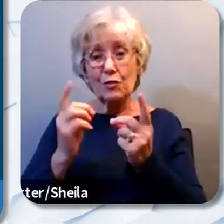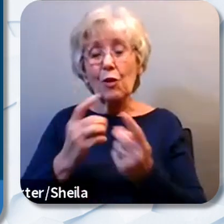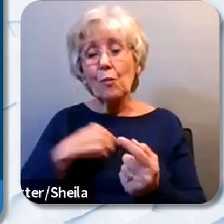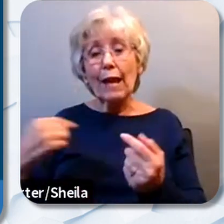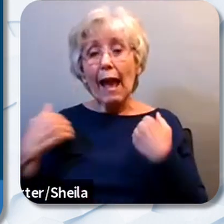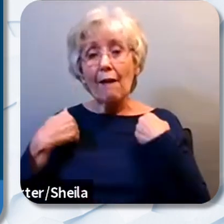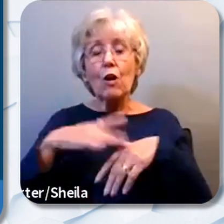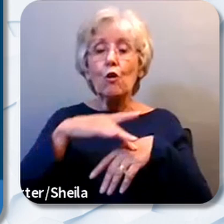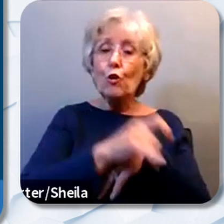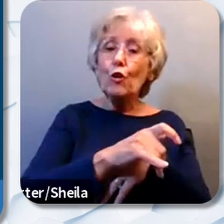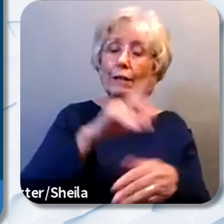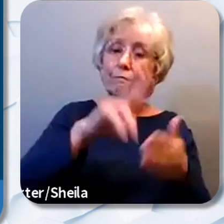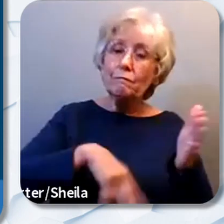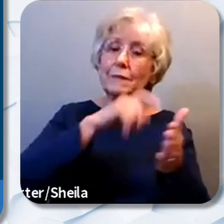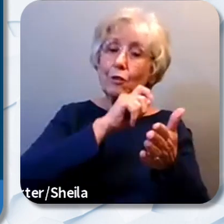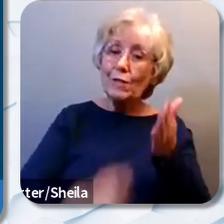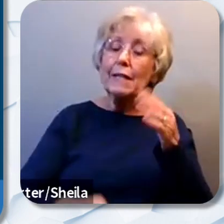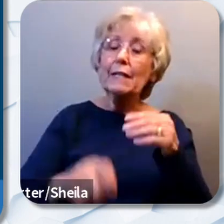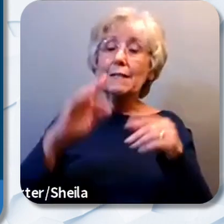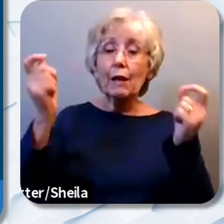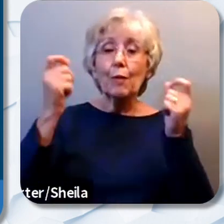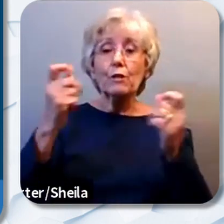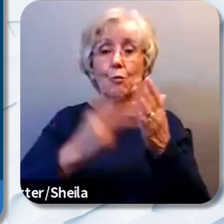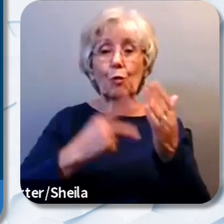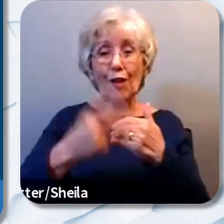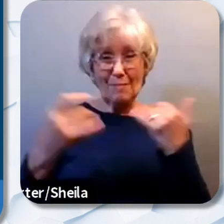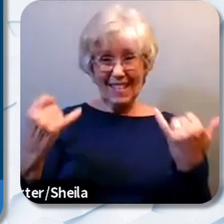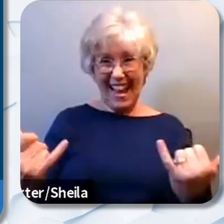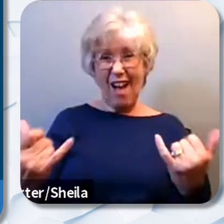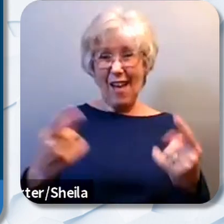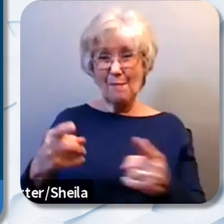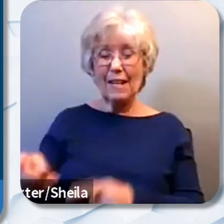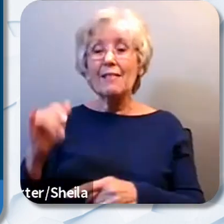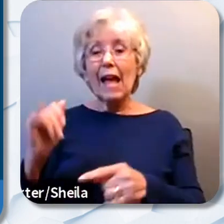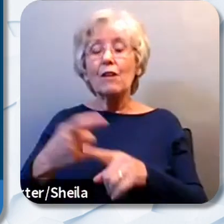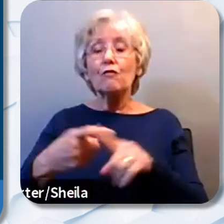literacy acceleration program going on right now and that's represented from tk four all the way up